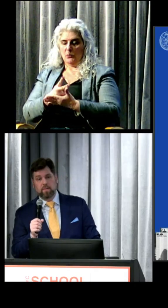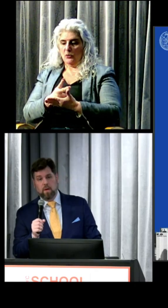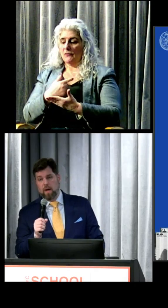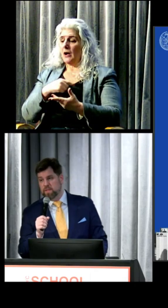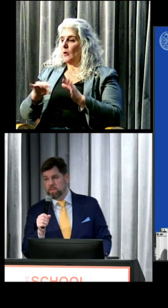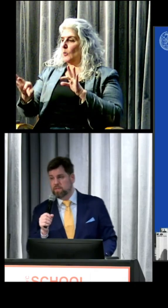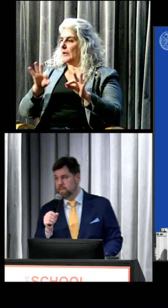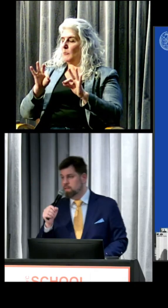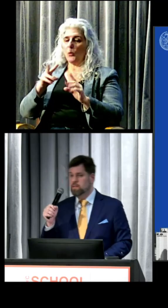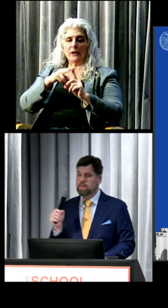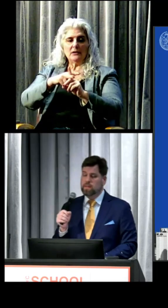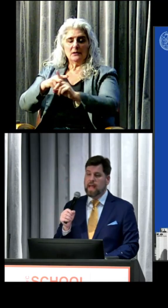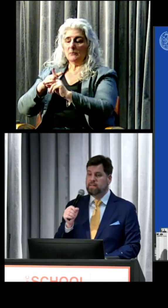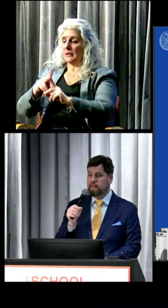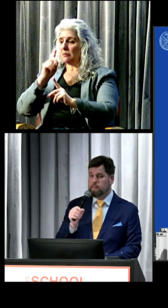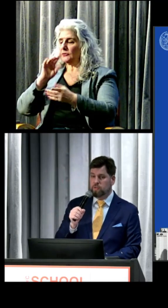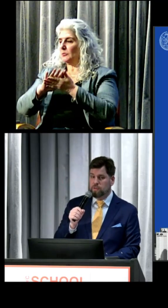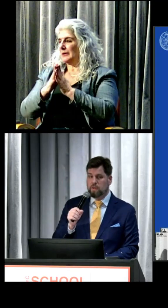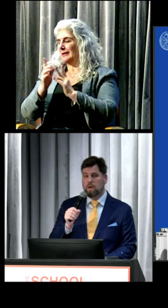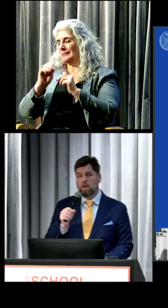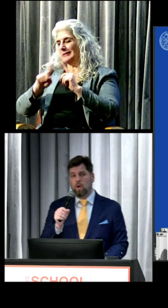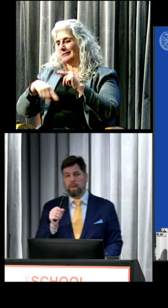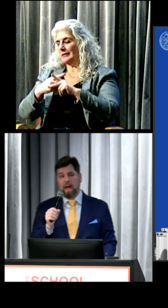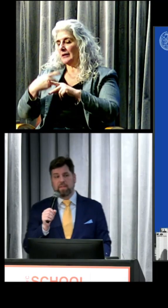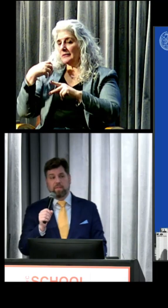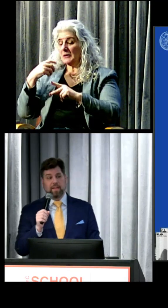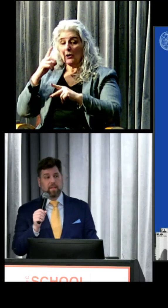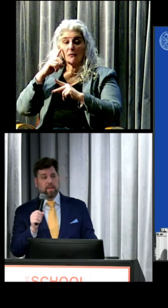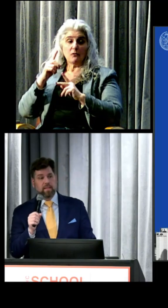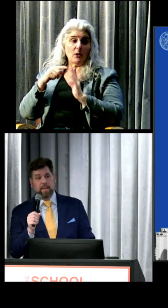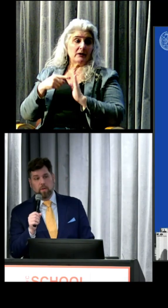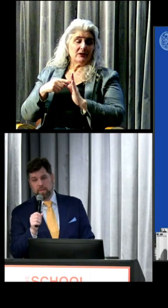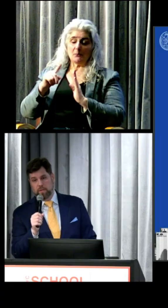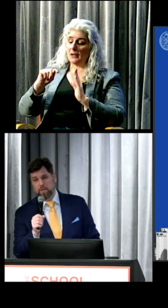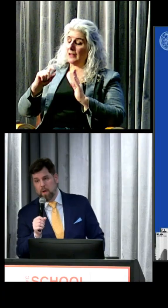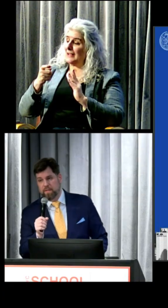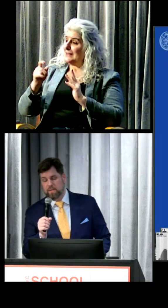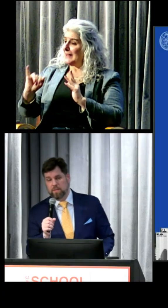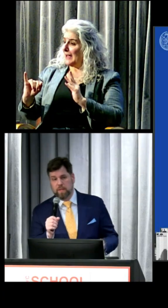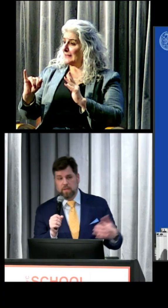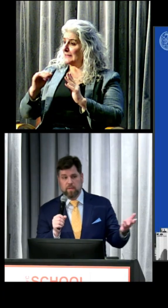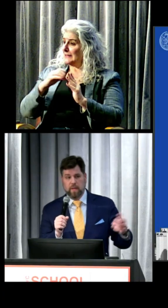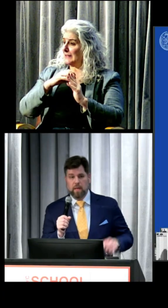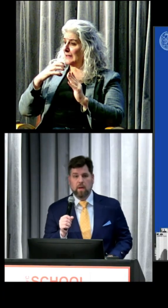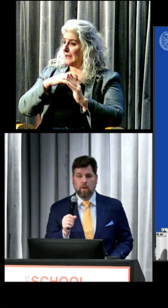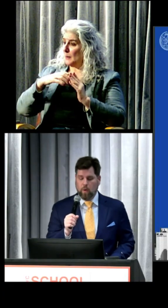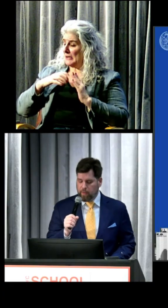and these blocks add up. Don't worry, Jenna's gonna tell you all the details about these really cool blocks.